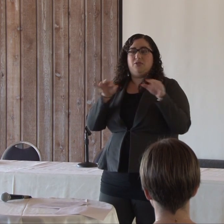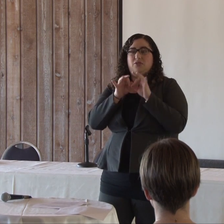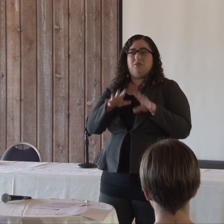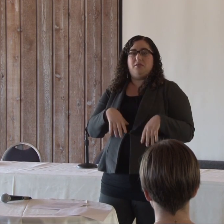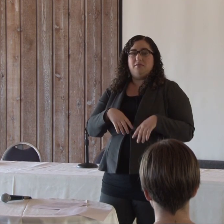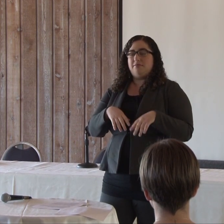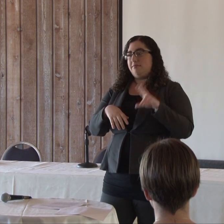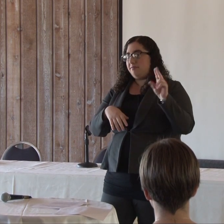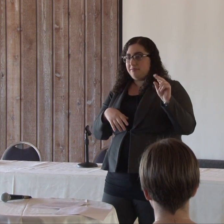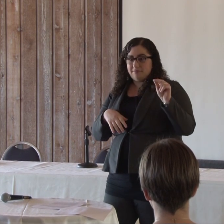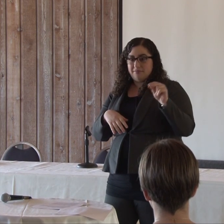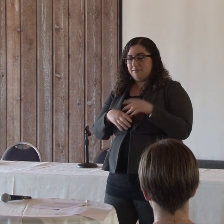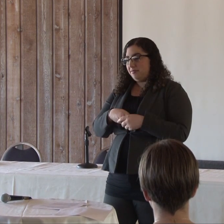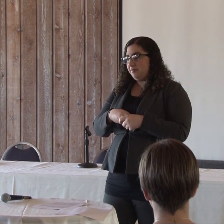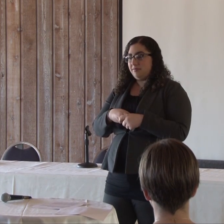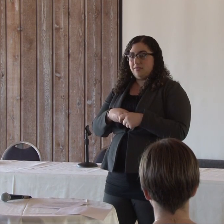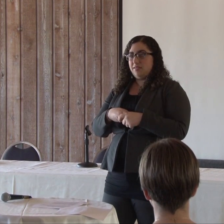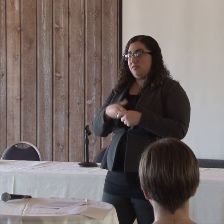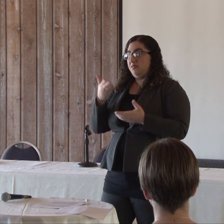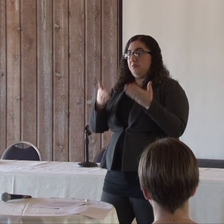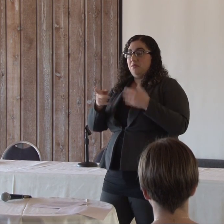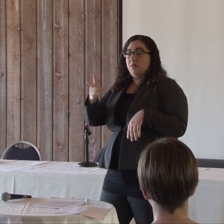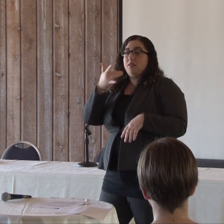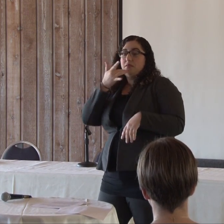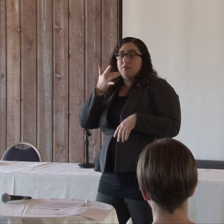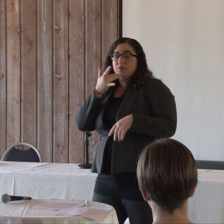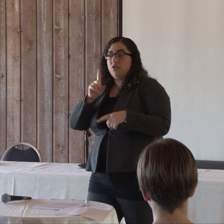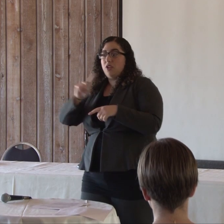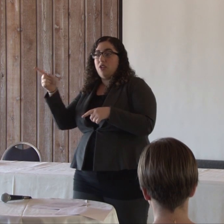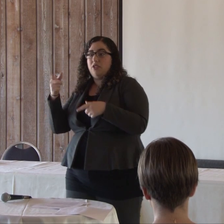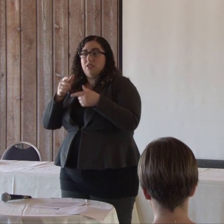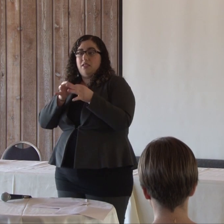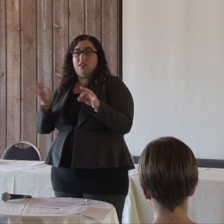You need to ask them, what they need ? Don't just assume. That they always